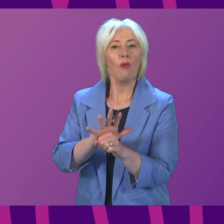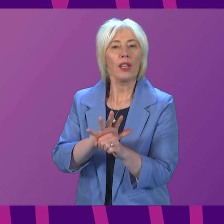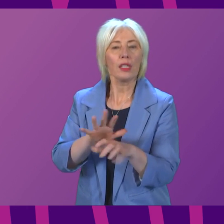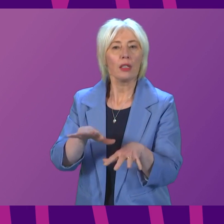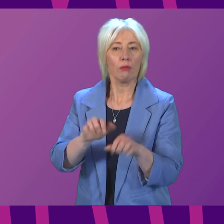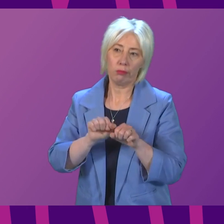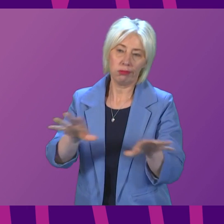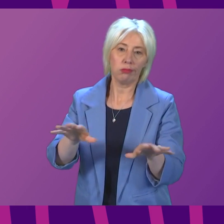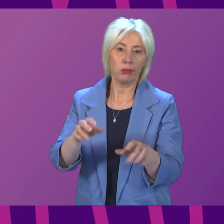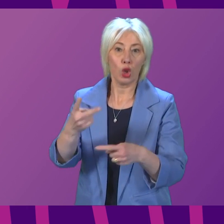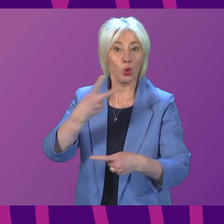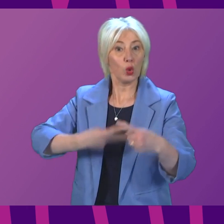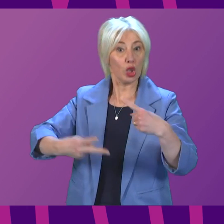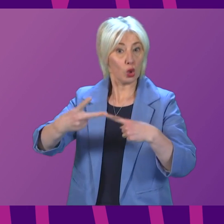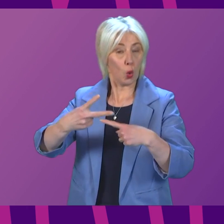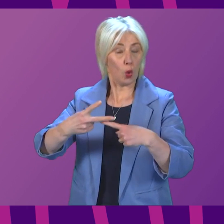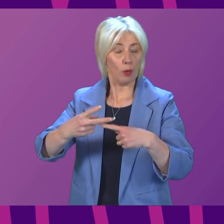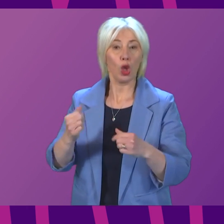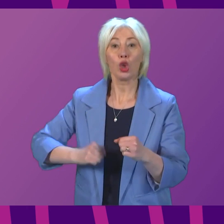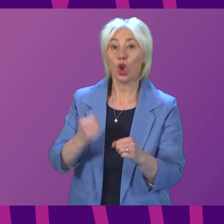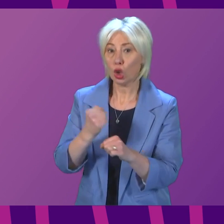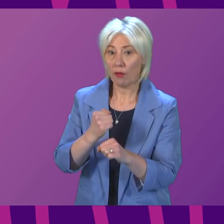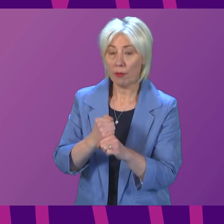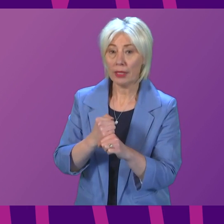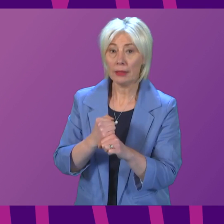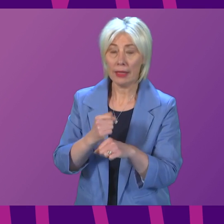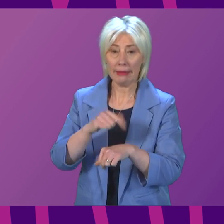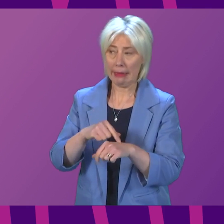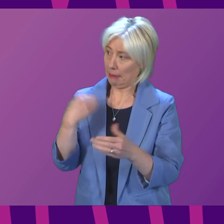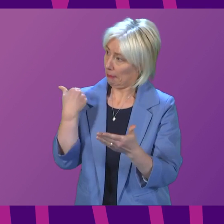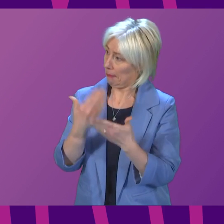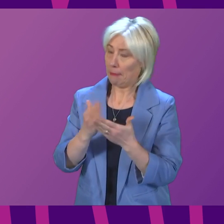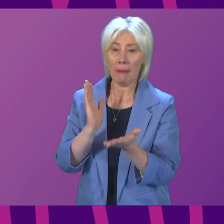The Scottish Government has had all that time to make our schools fit for use.